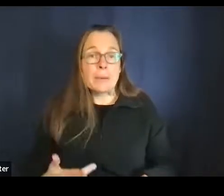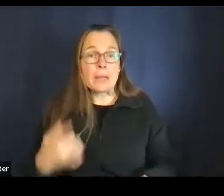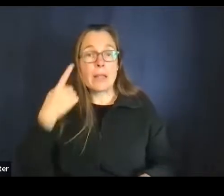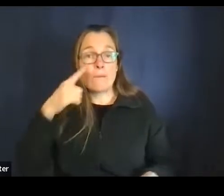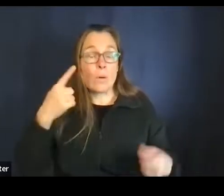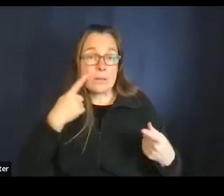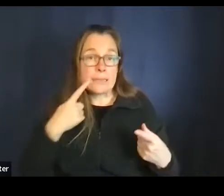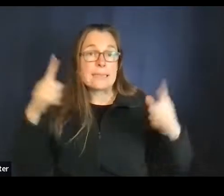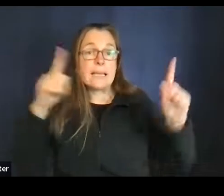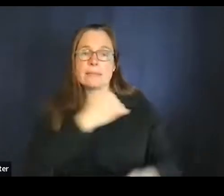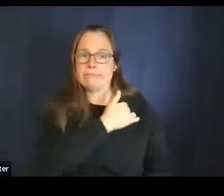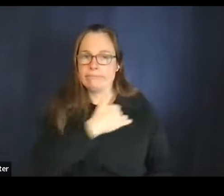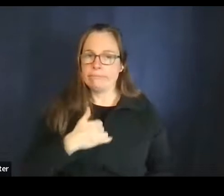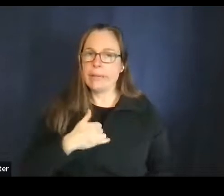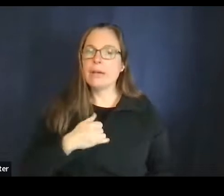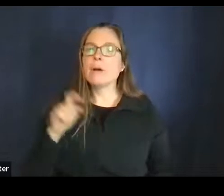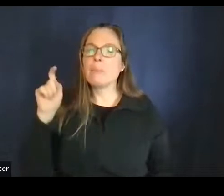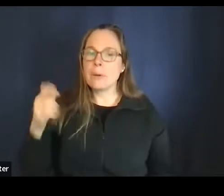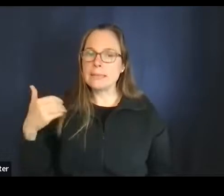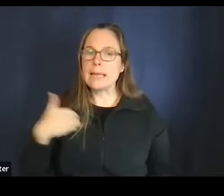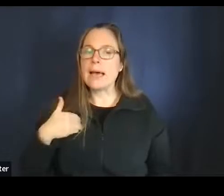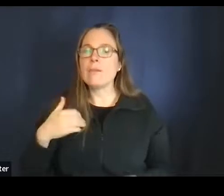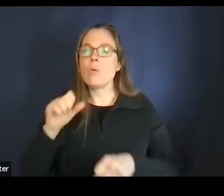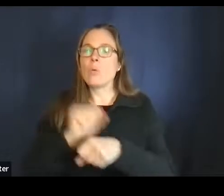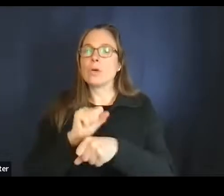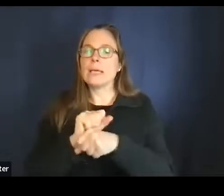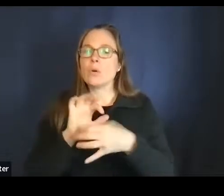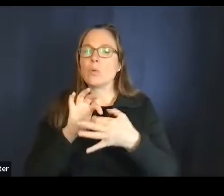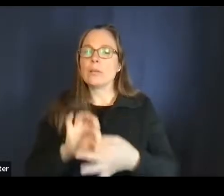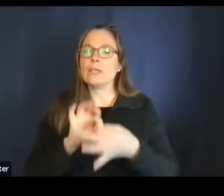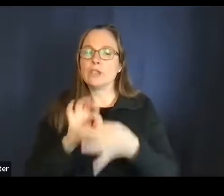they will need to have an ongoing working relationship for sure.